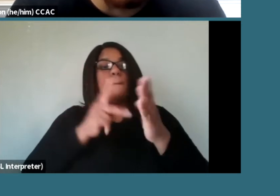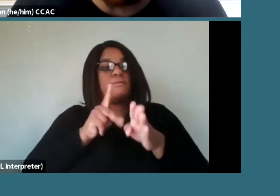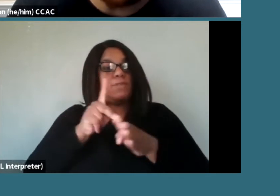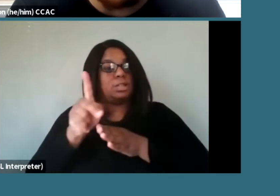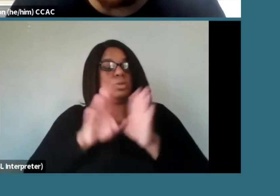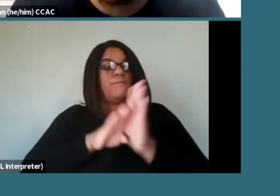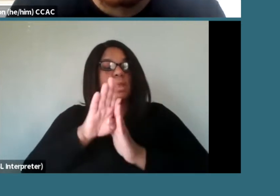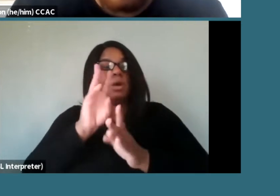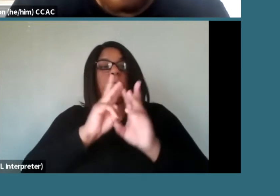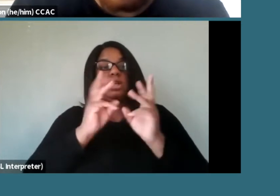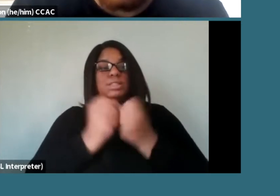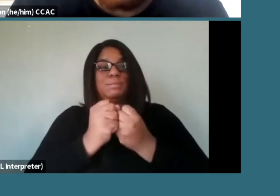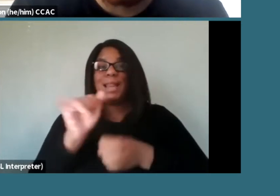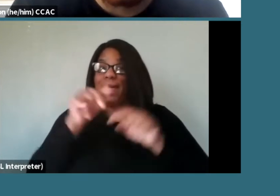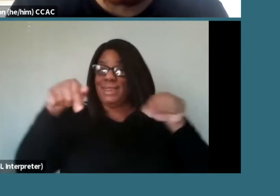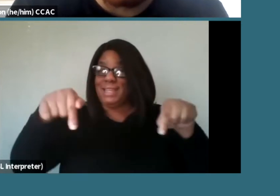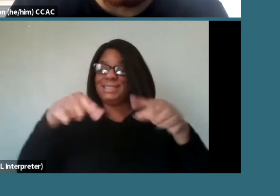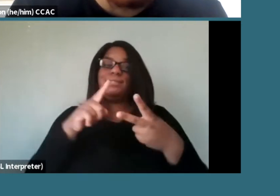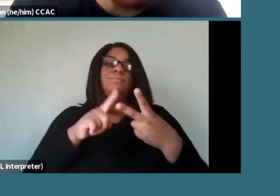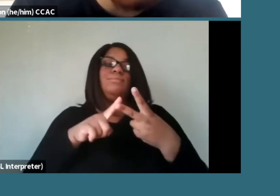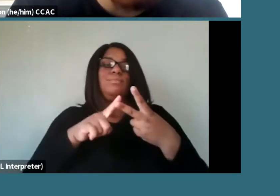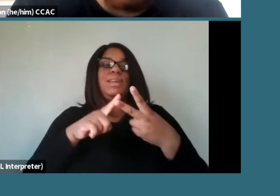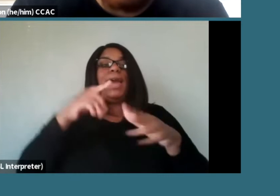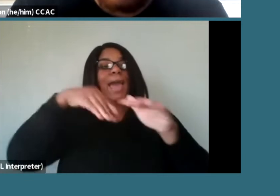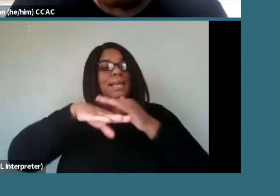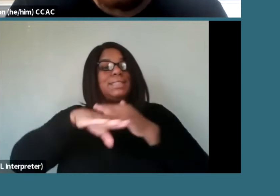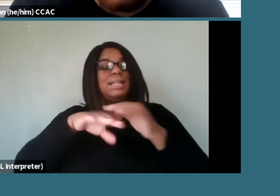a little bit like this, our accessible equipment loan program,